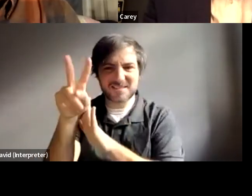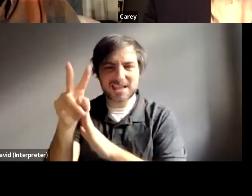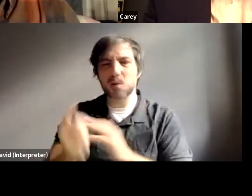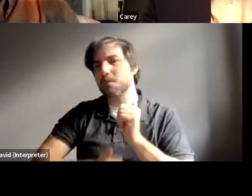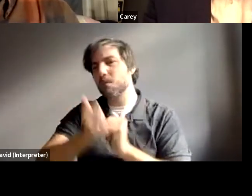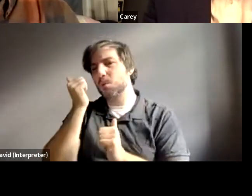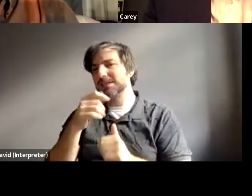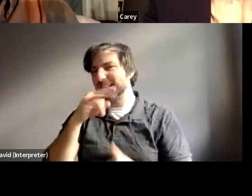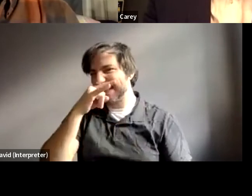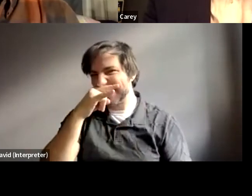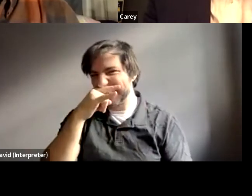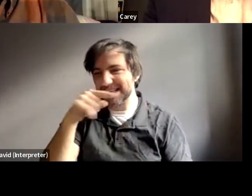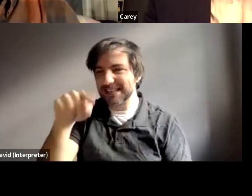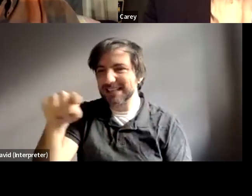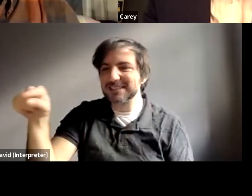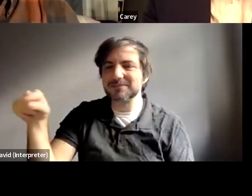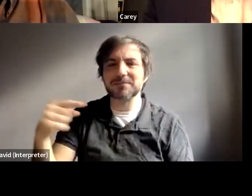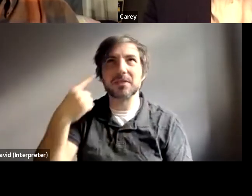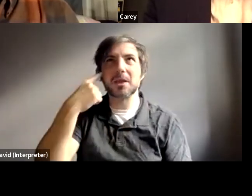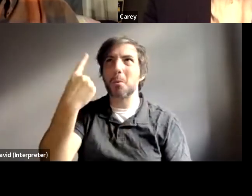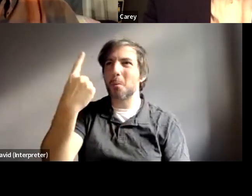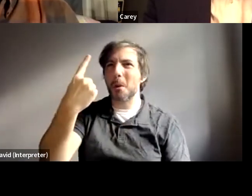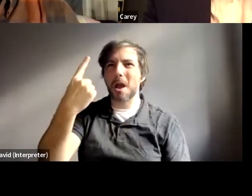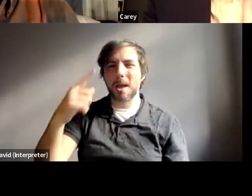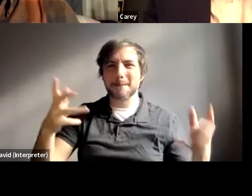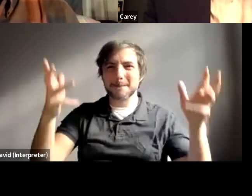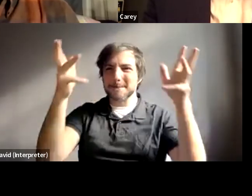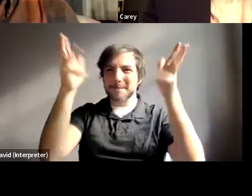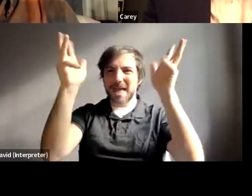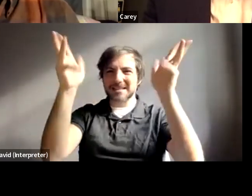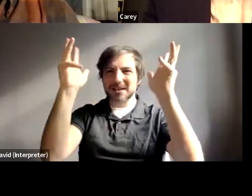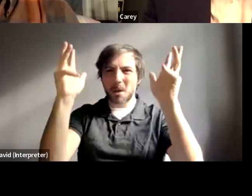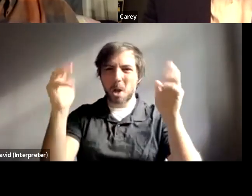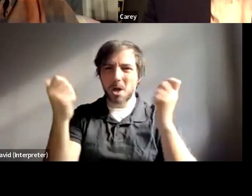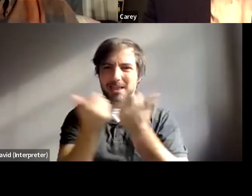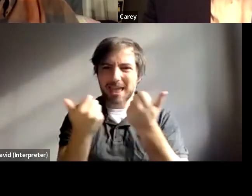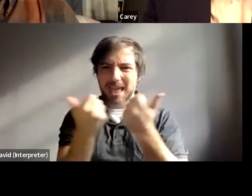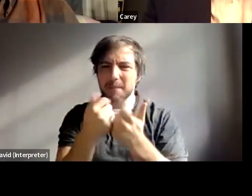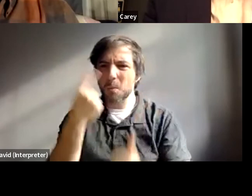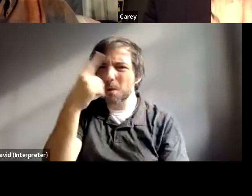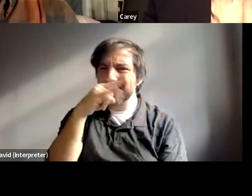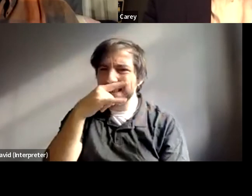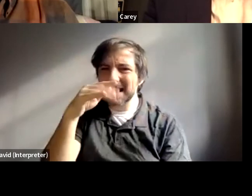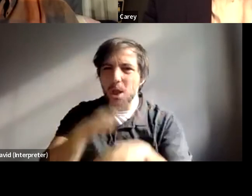that I think one in particular at a basketball game. There was a child on the team that had